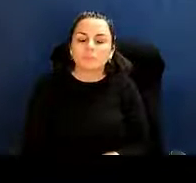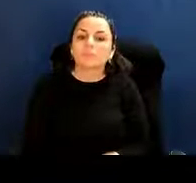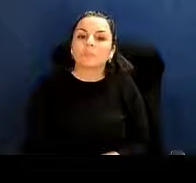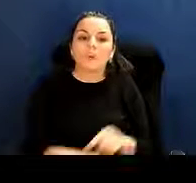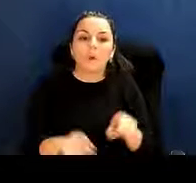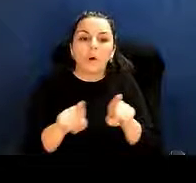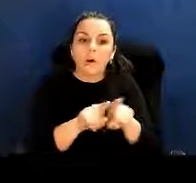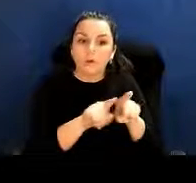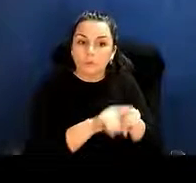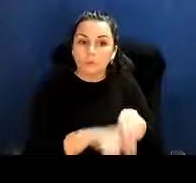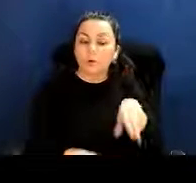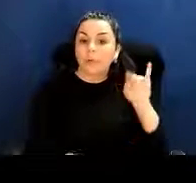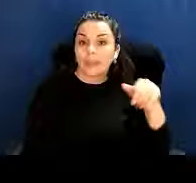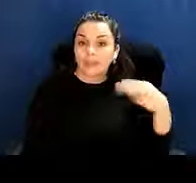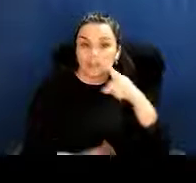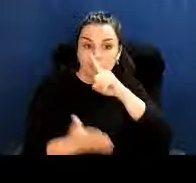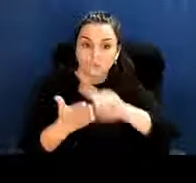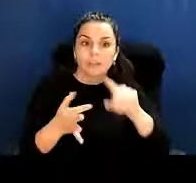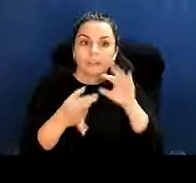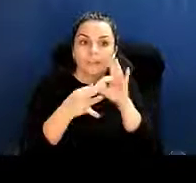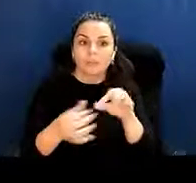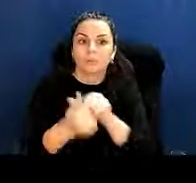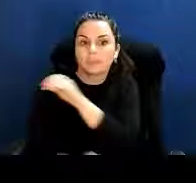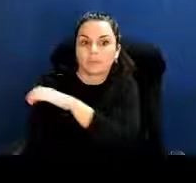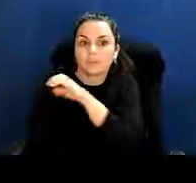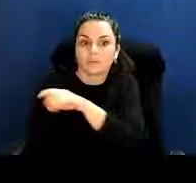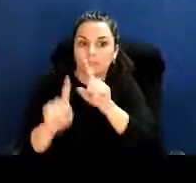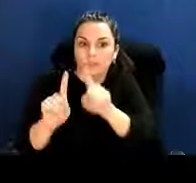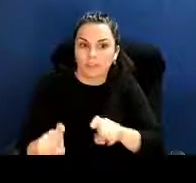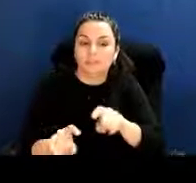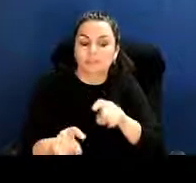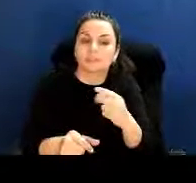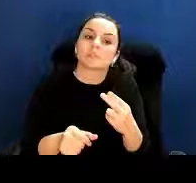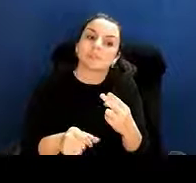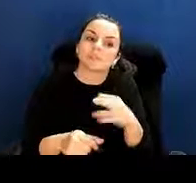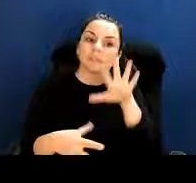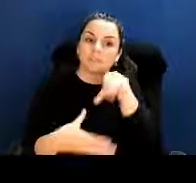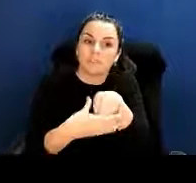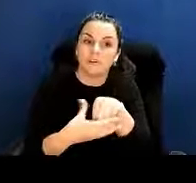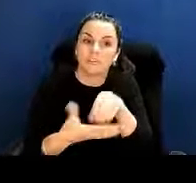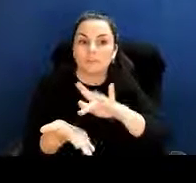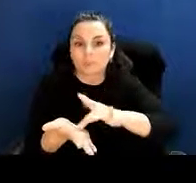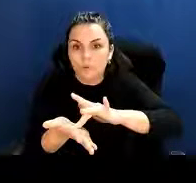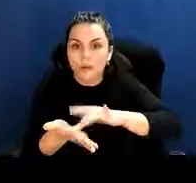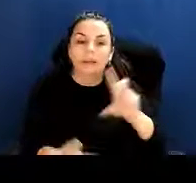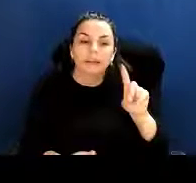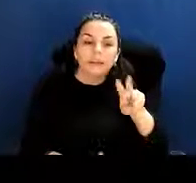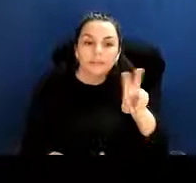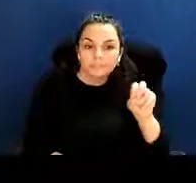will also come under FDA's oversight. So I hope this explanation helps you understand